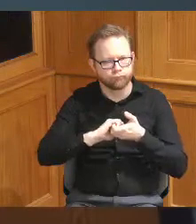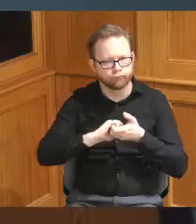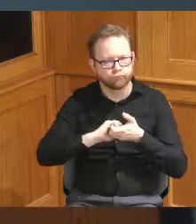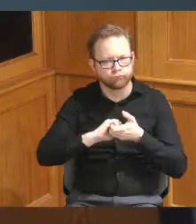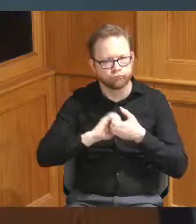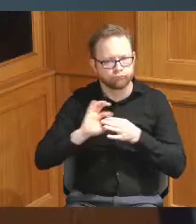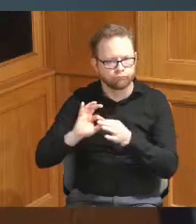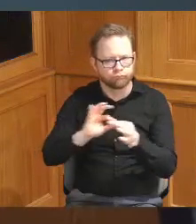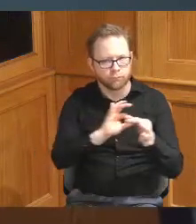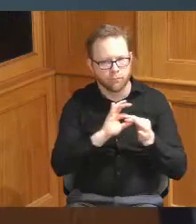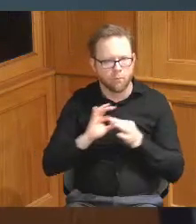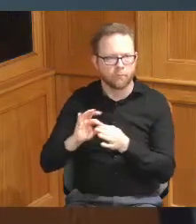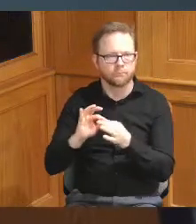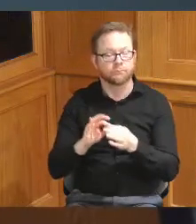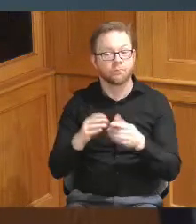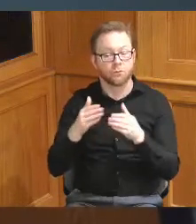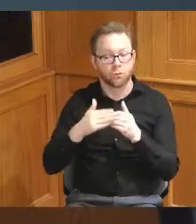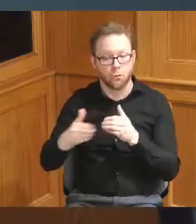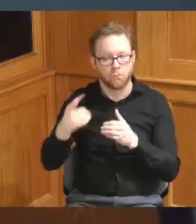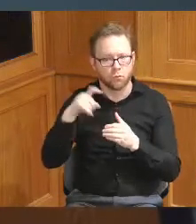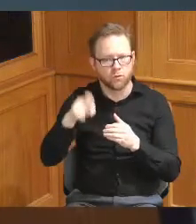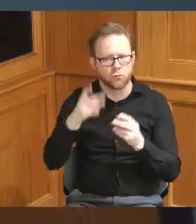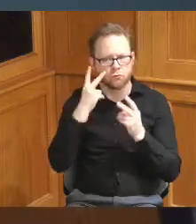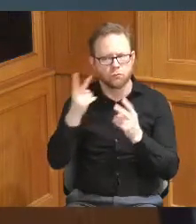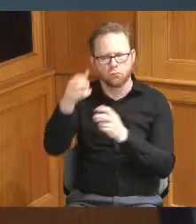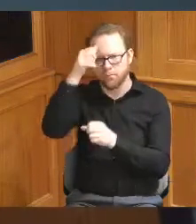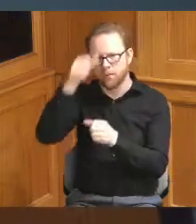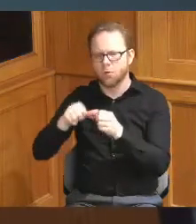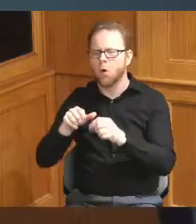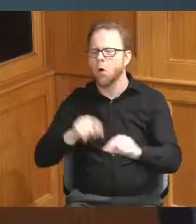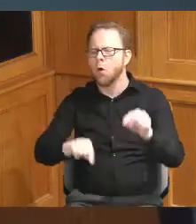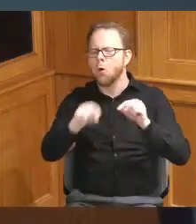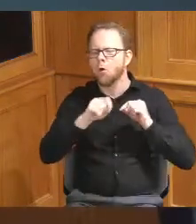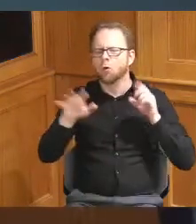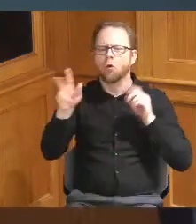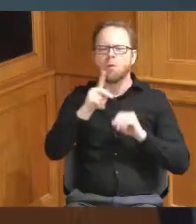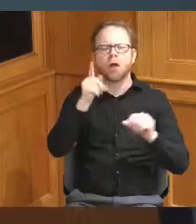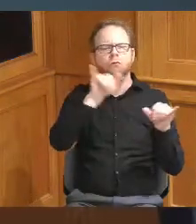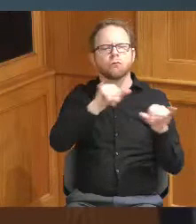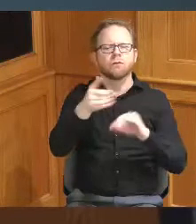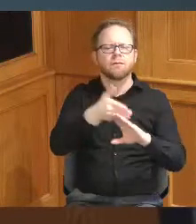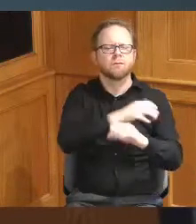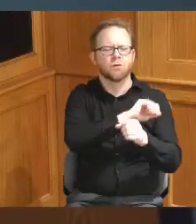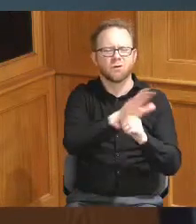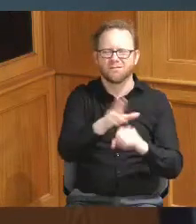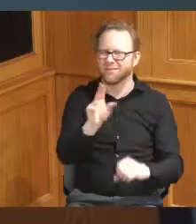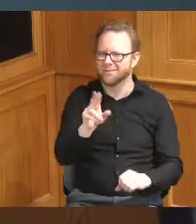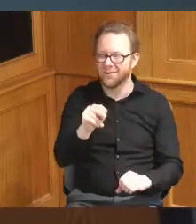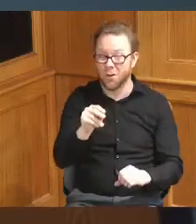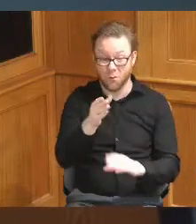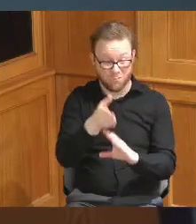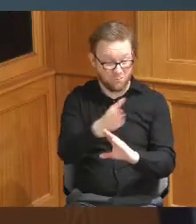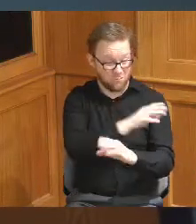use going forward and not go back let's go back to now some of that stuff before Covid was not